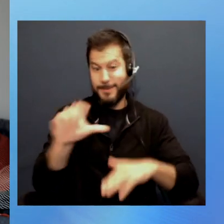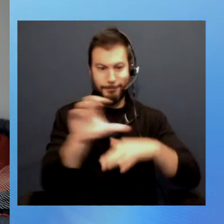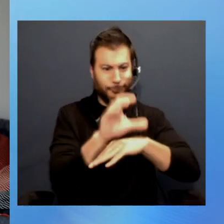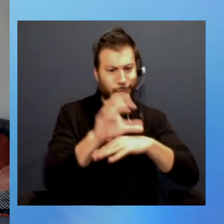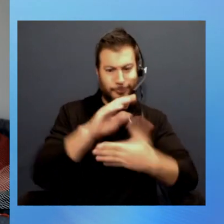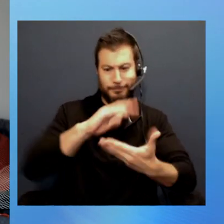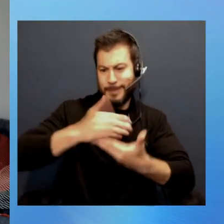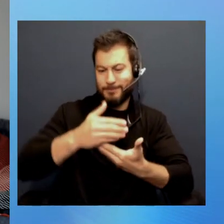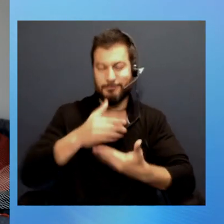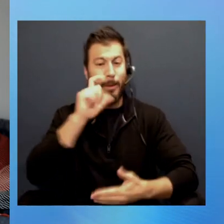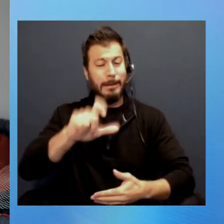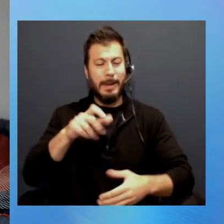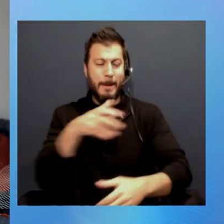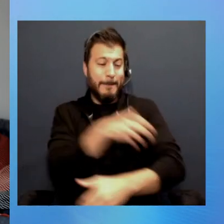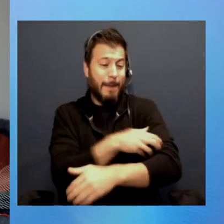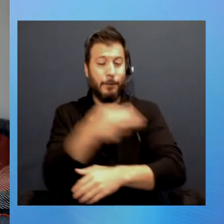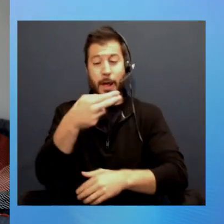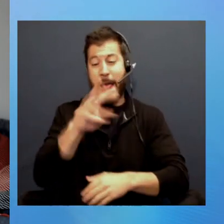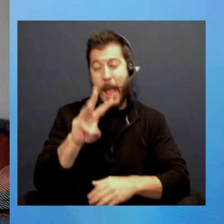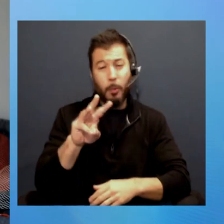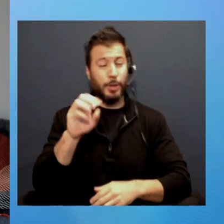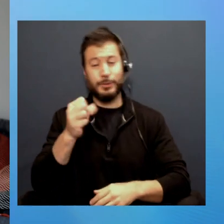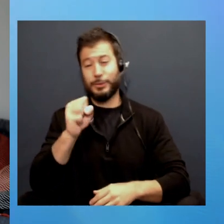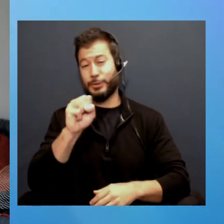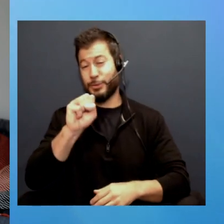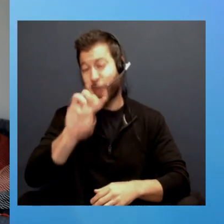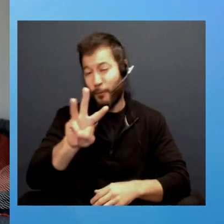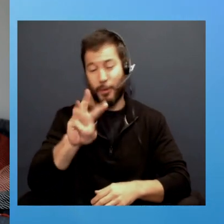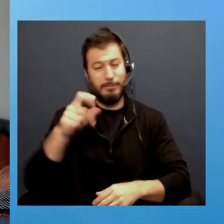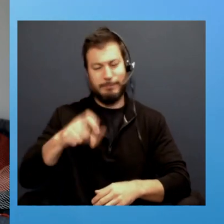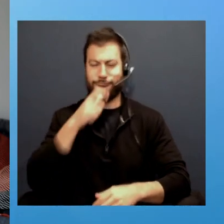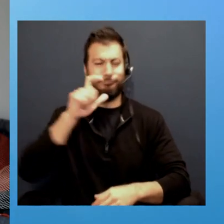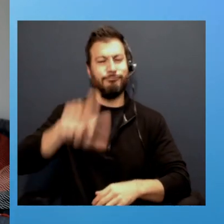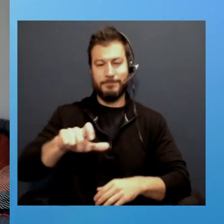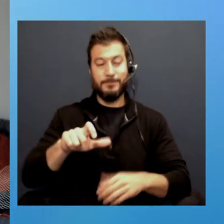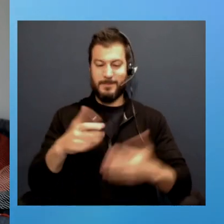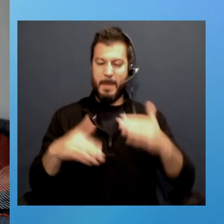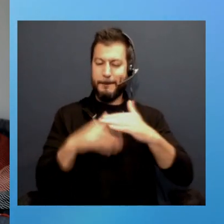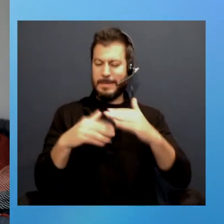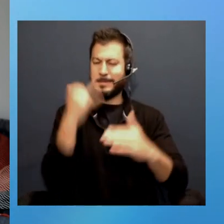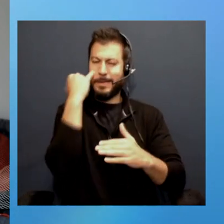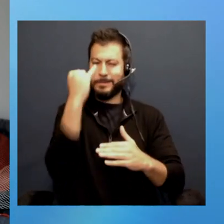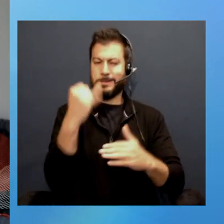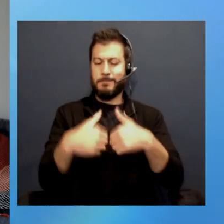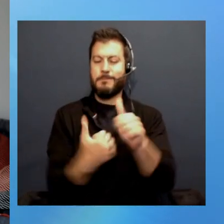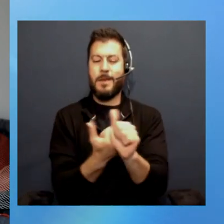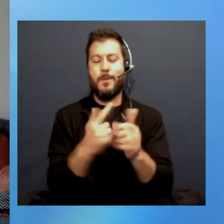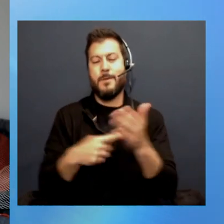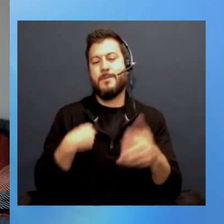no powerful hardware or software installed needed. The basic idea behind what we